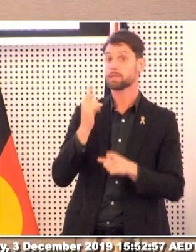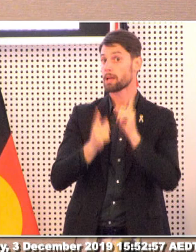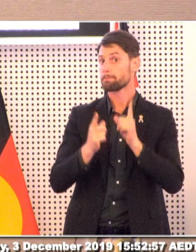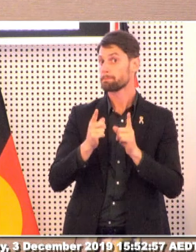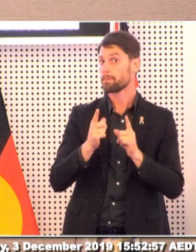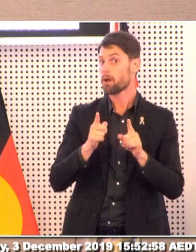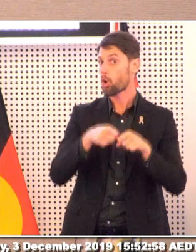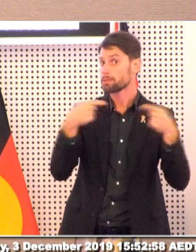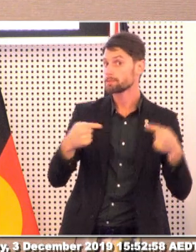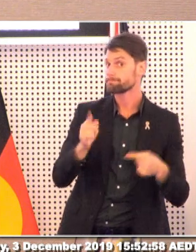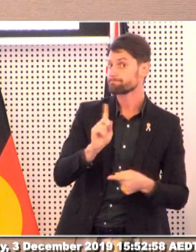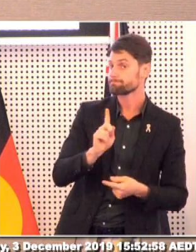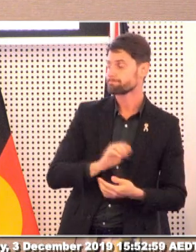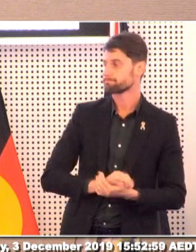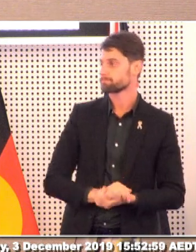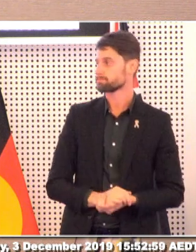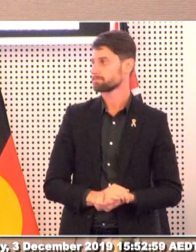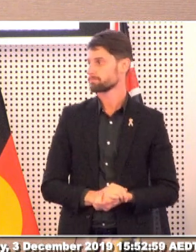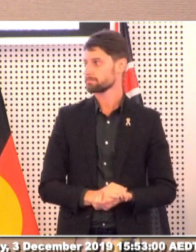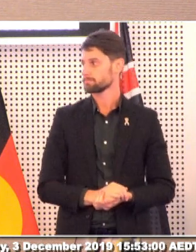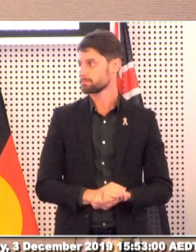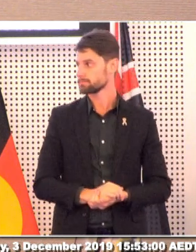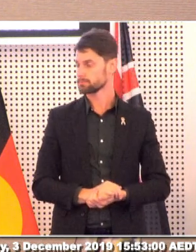Over the – this is the benefit, I suppose, of visiting over a number of